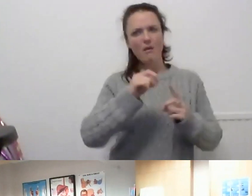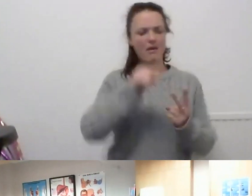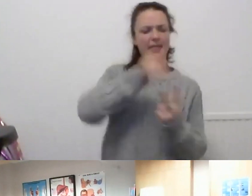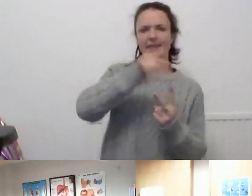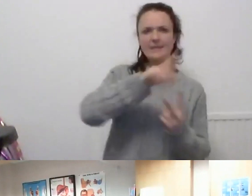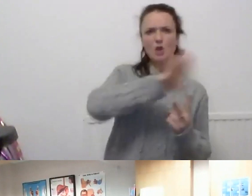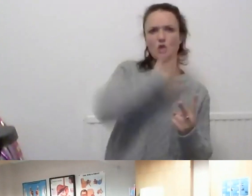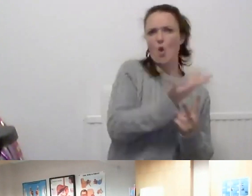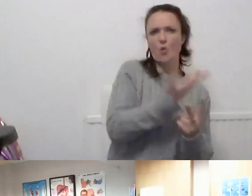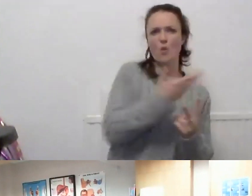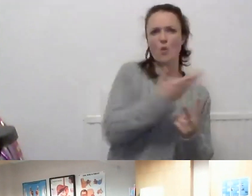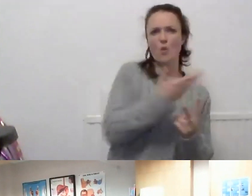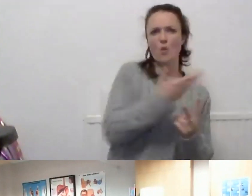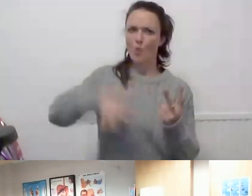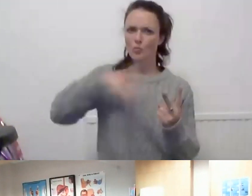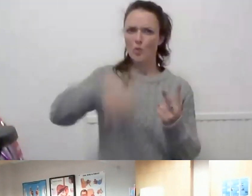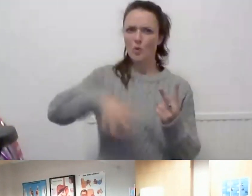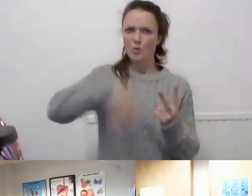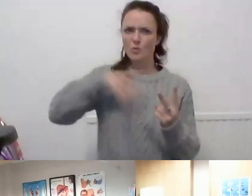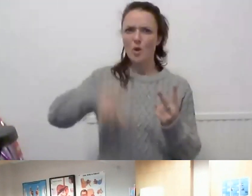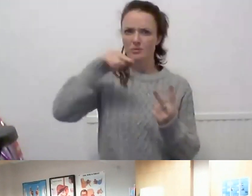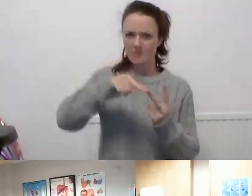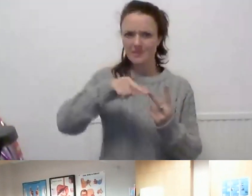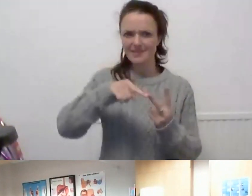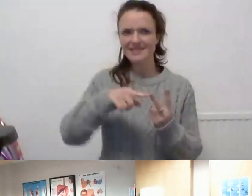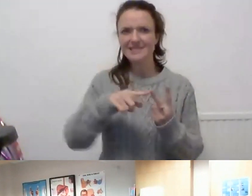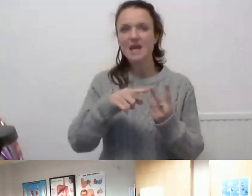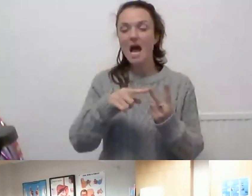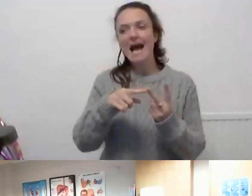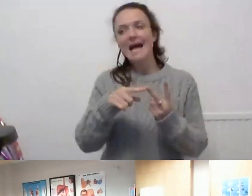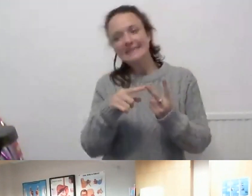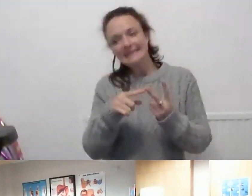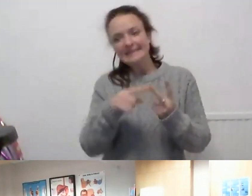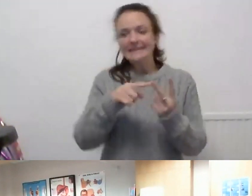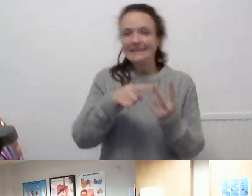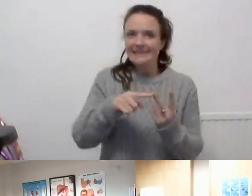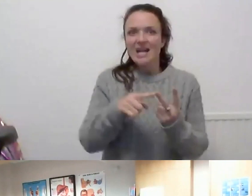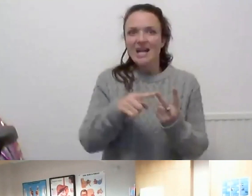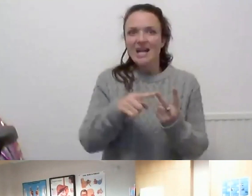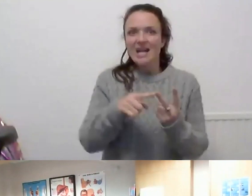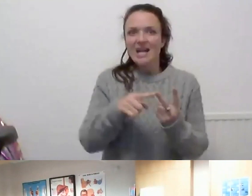trying to get everyone to have it. But I think I would try my best to allow you to put your name